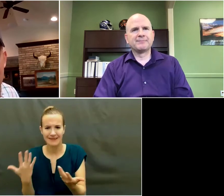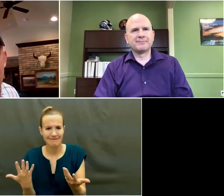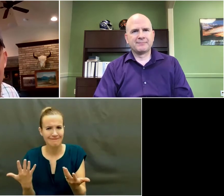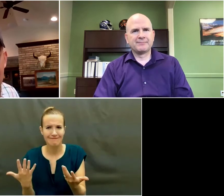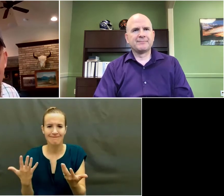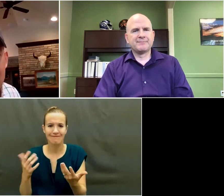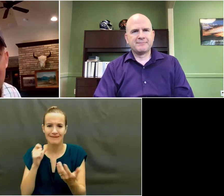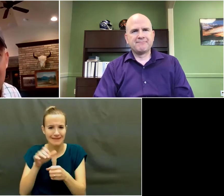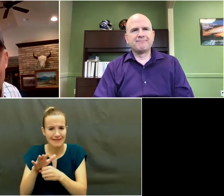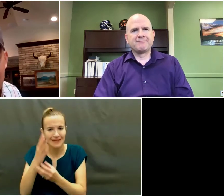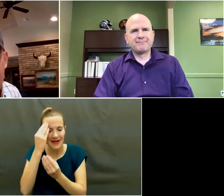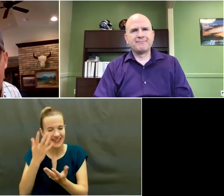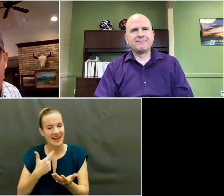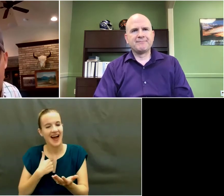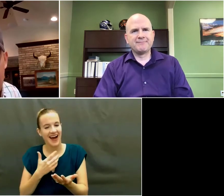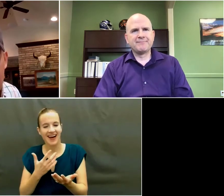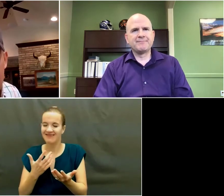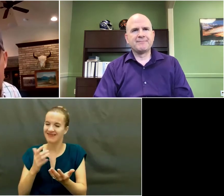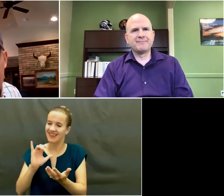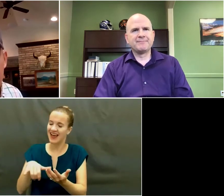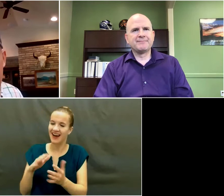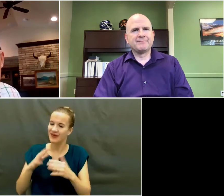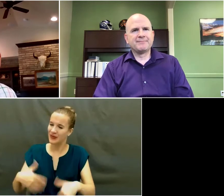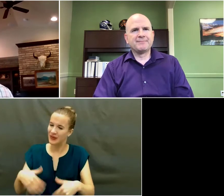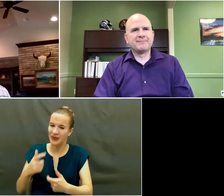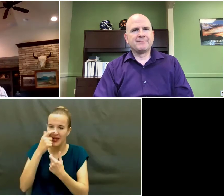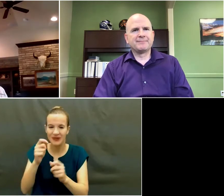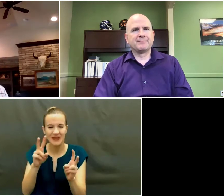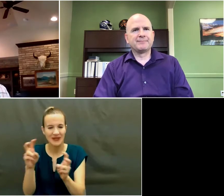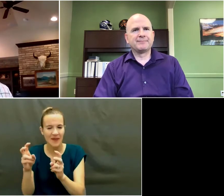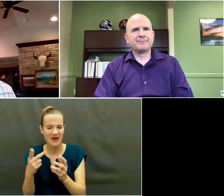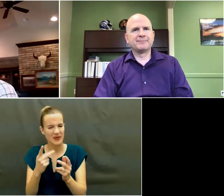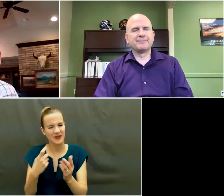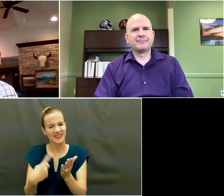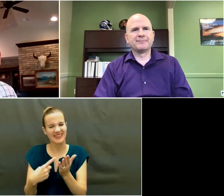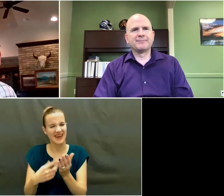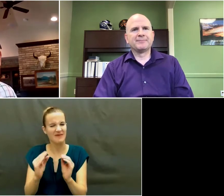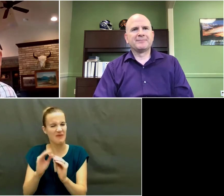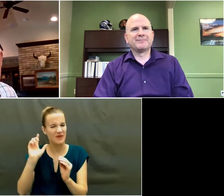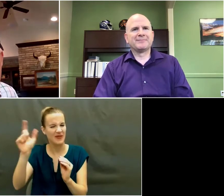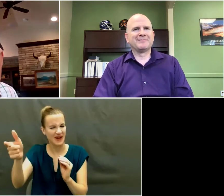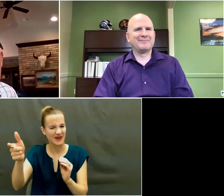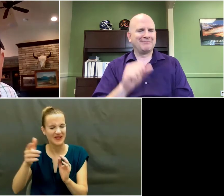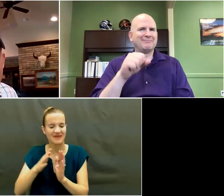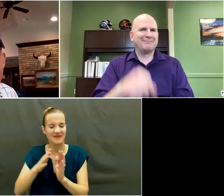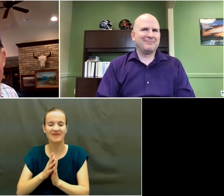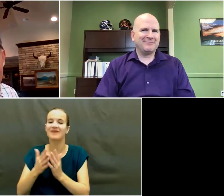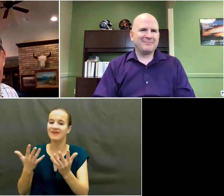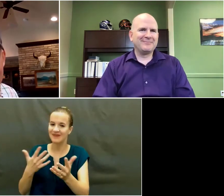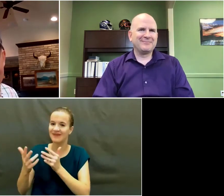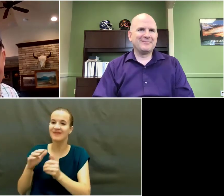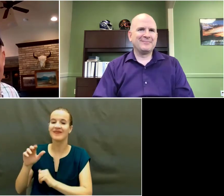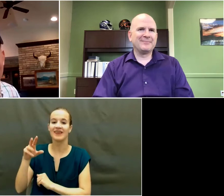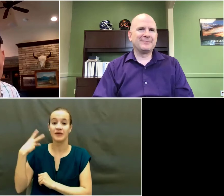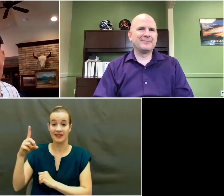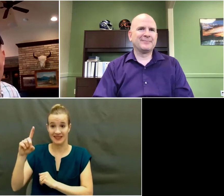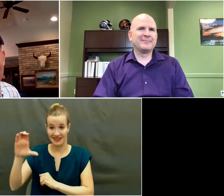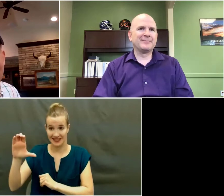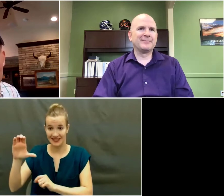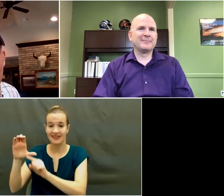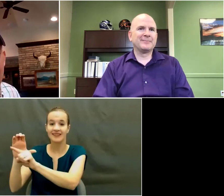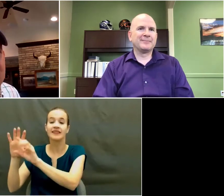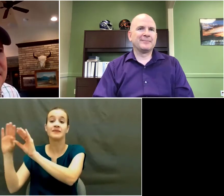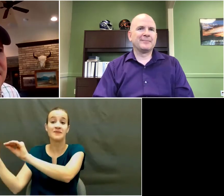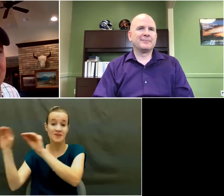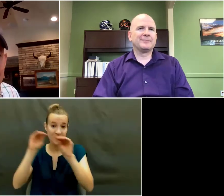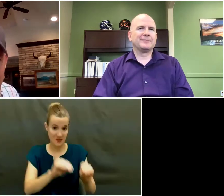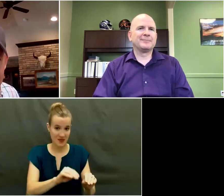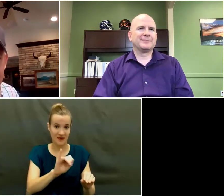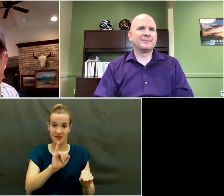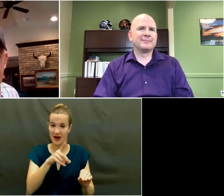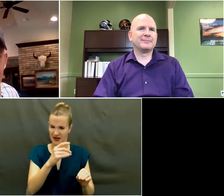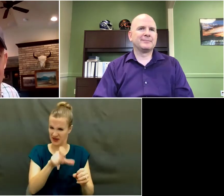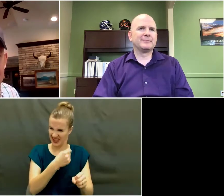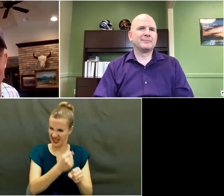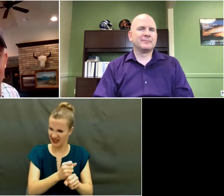detail at some point. So You moved from DC back to Idaho in 2008, I believe it was?